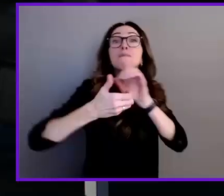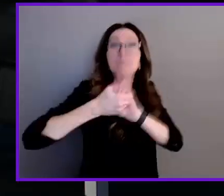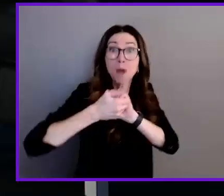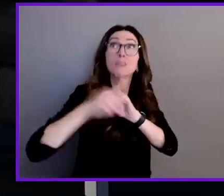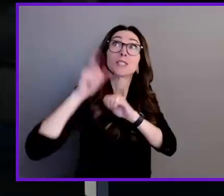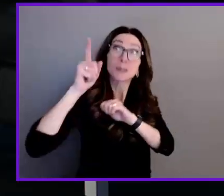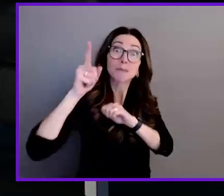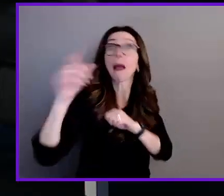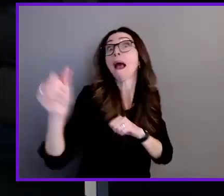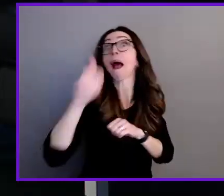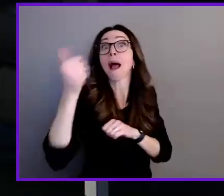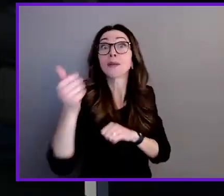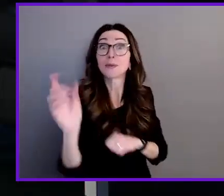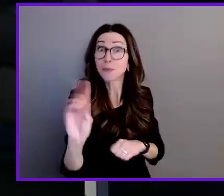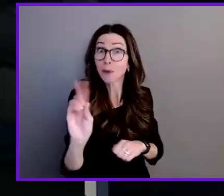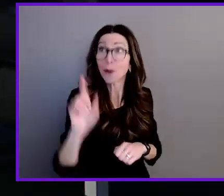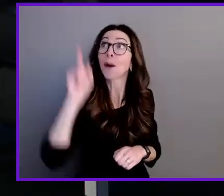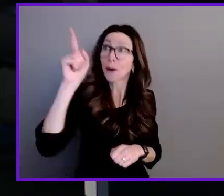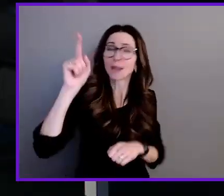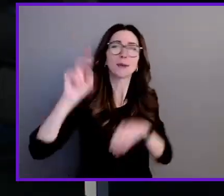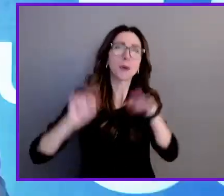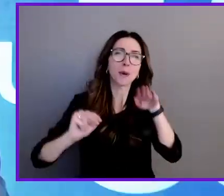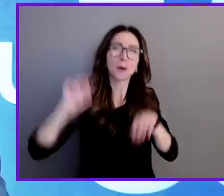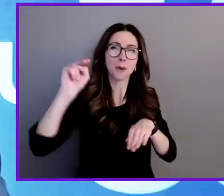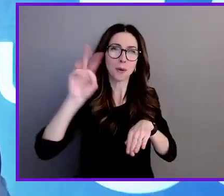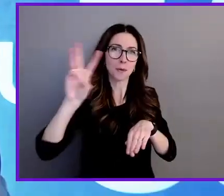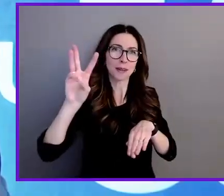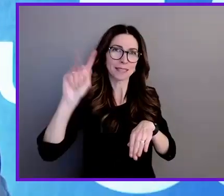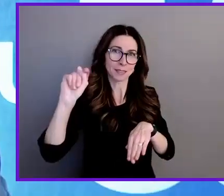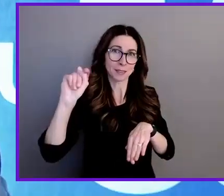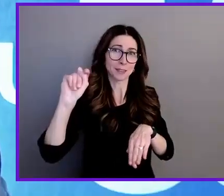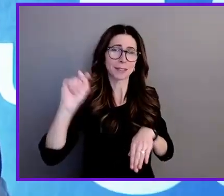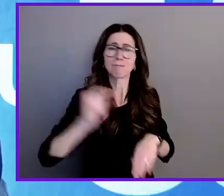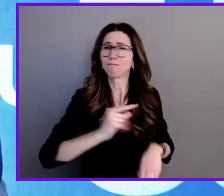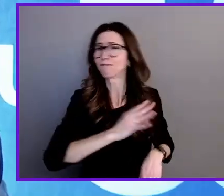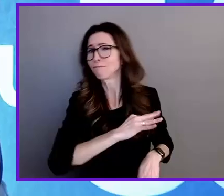And I think those are really important because they’re a very new way to work for the Council, but